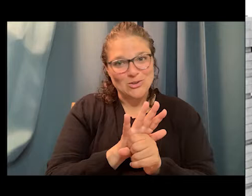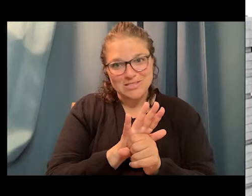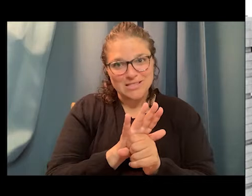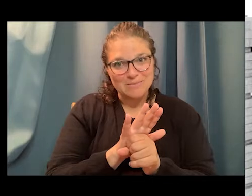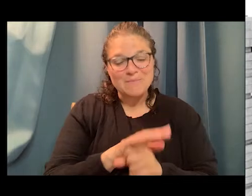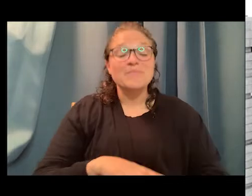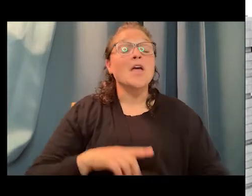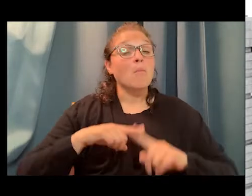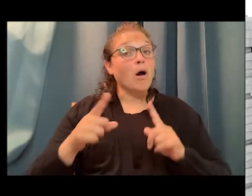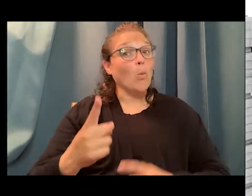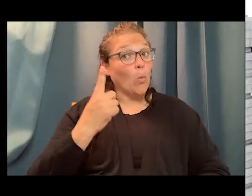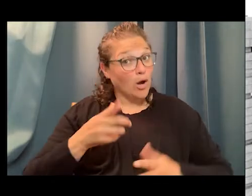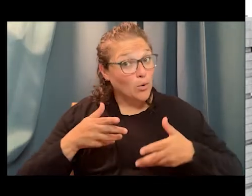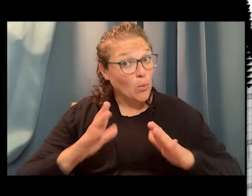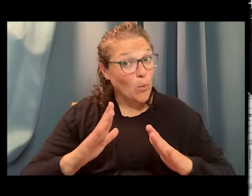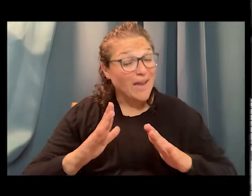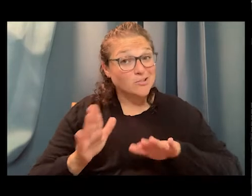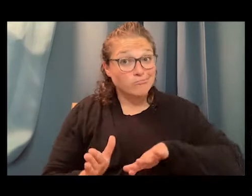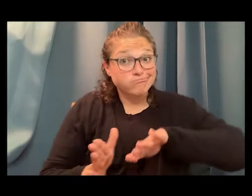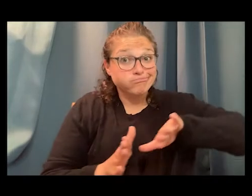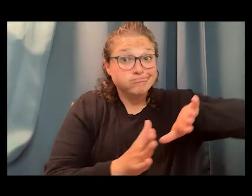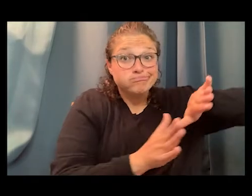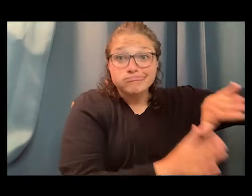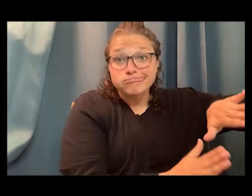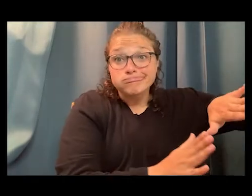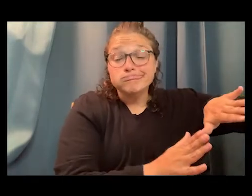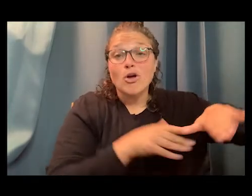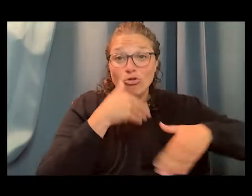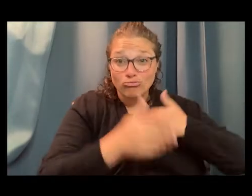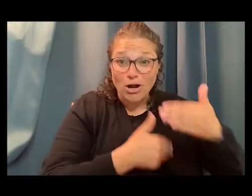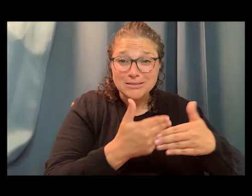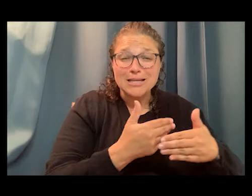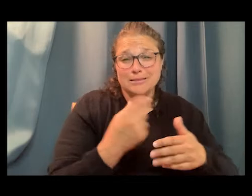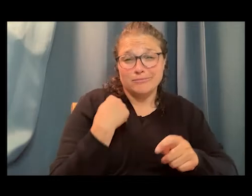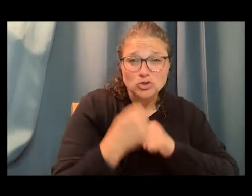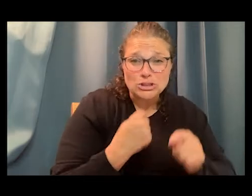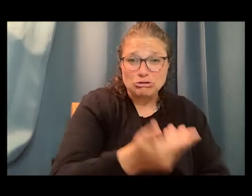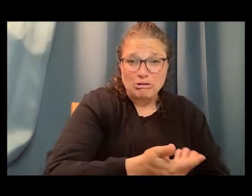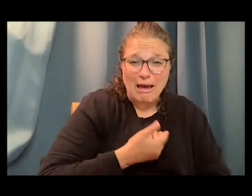However, there is one way to jump right over the entire process of traditional hiring.